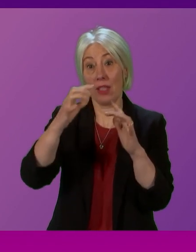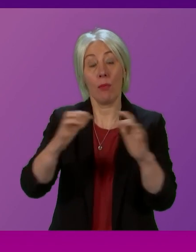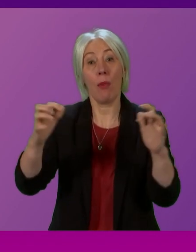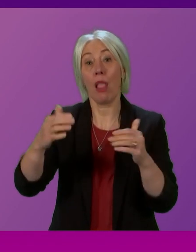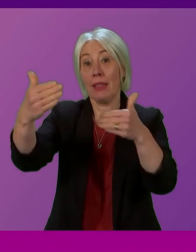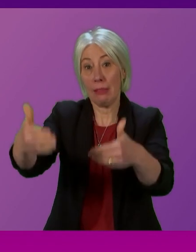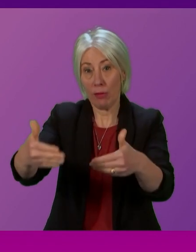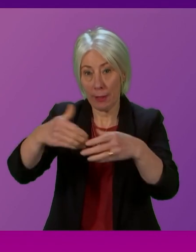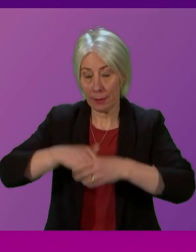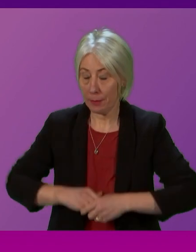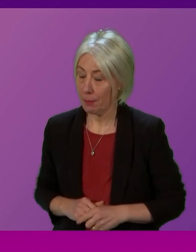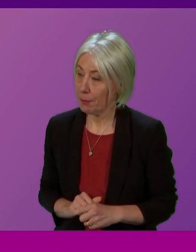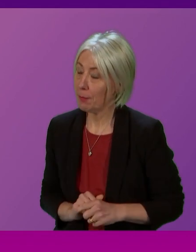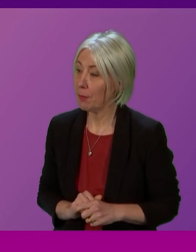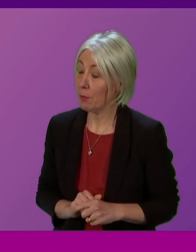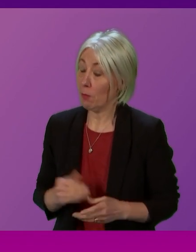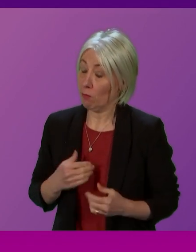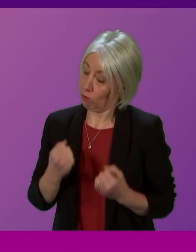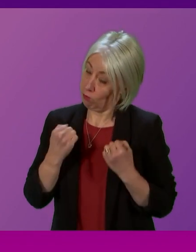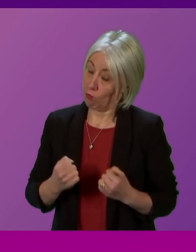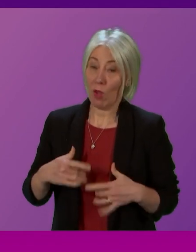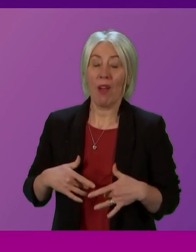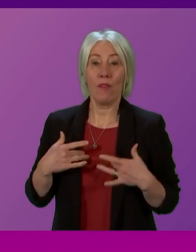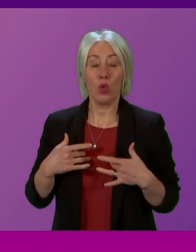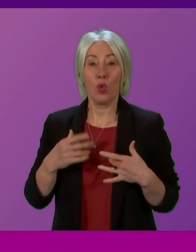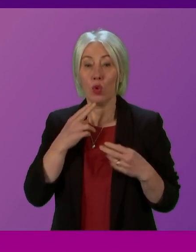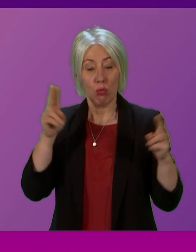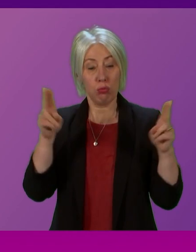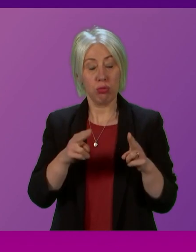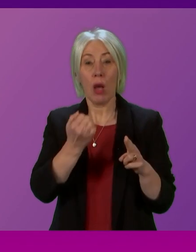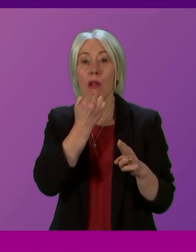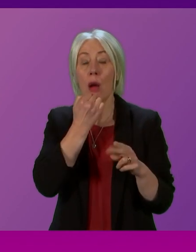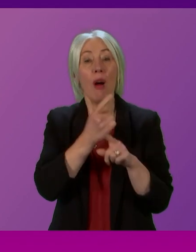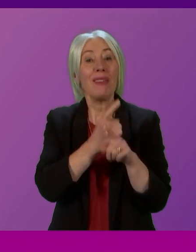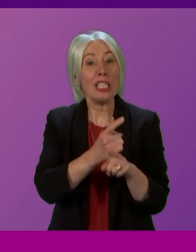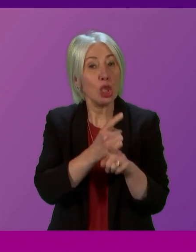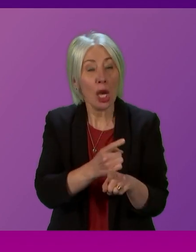I am very firmly of the view that a reduction in teacher numbers would not be in keeping